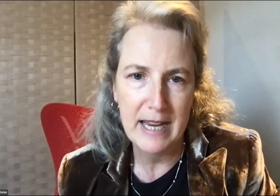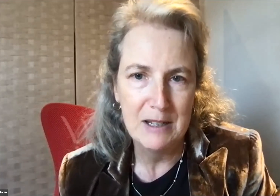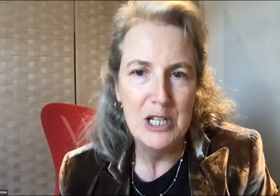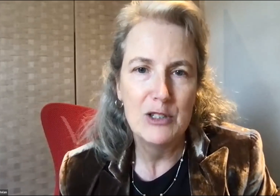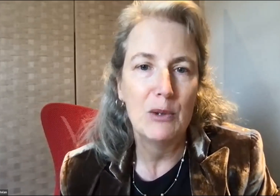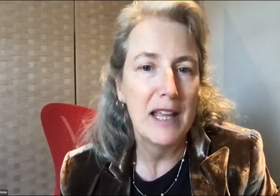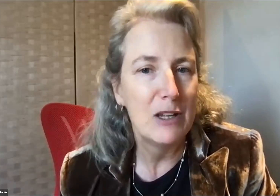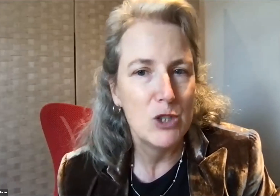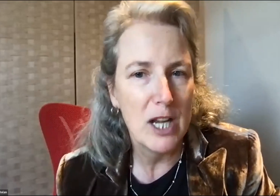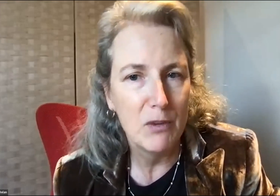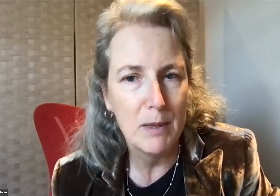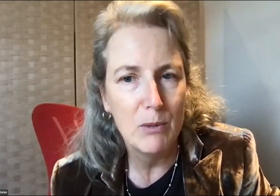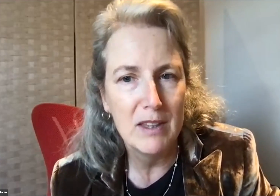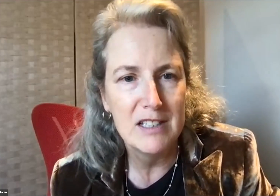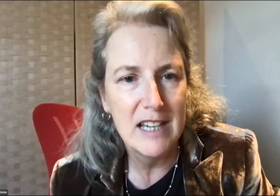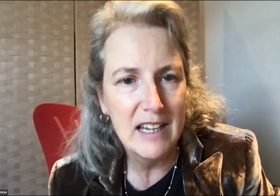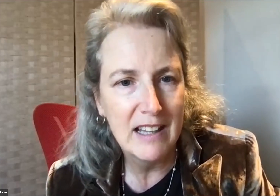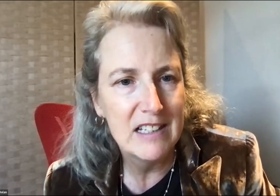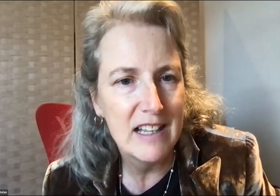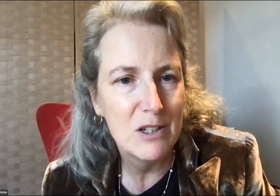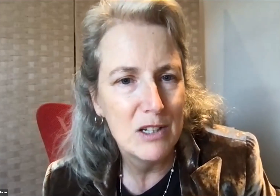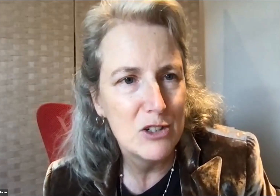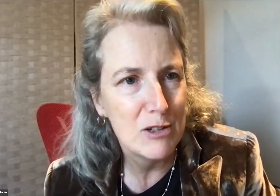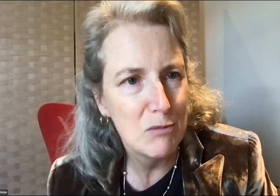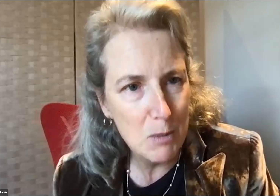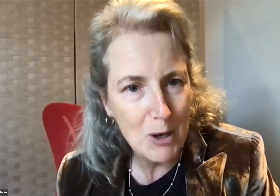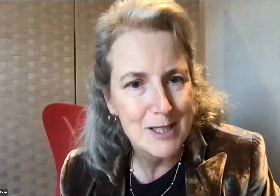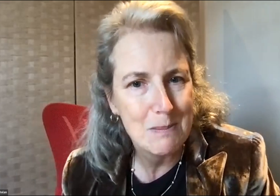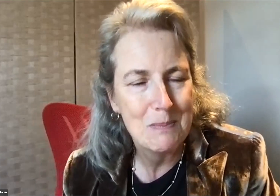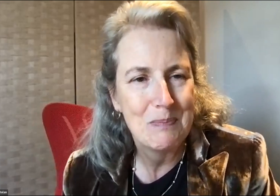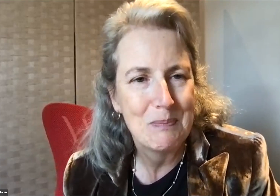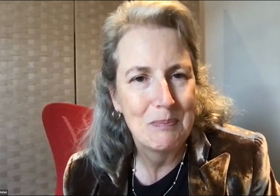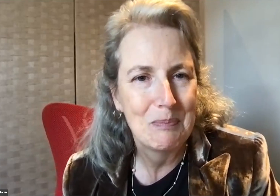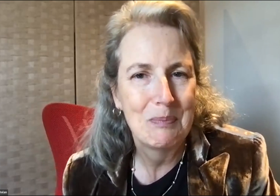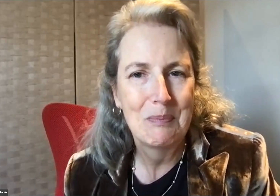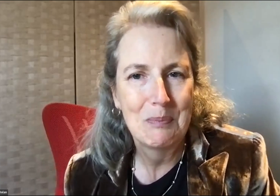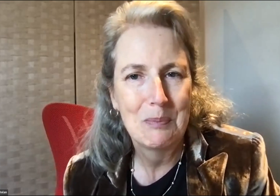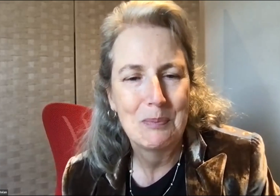With this lesson plan. So thank you, Jane, for being with us today, and I like to ask you to share some remarks.